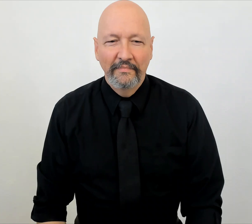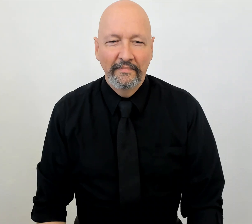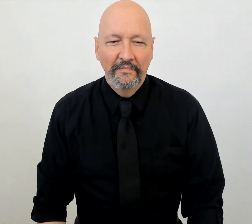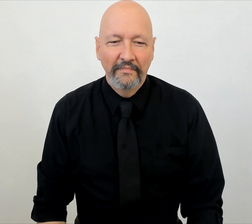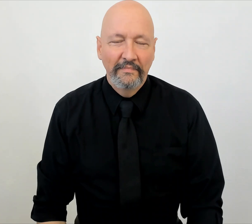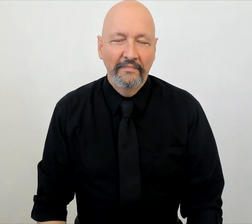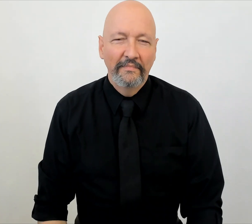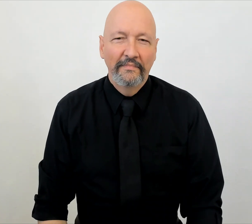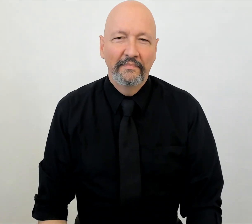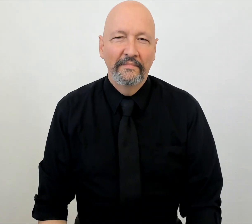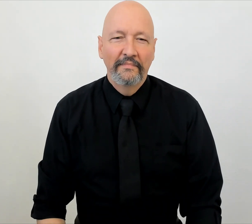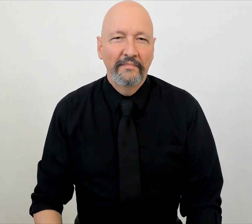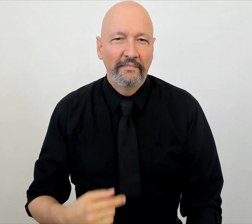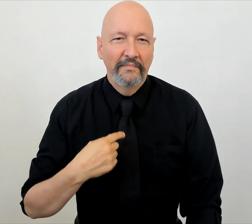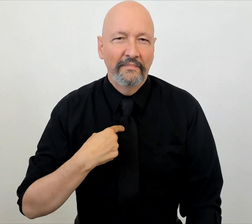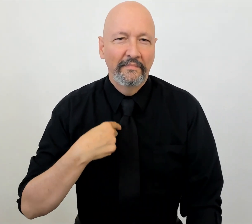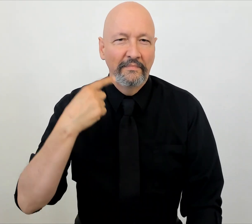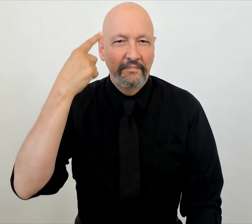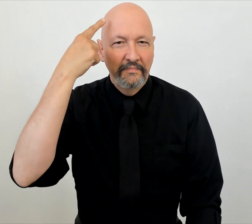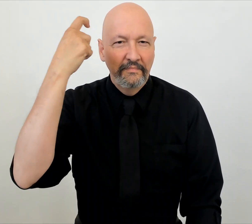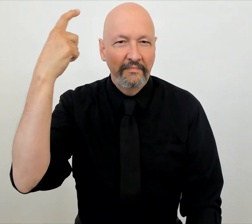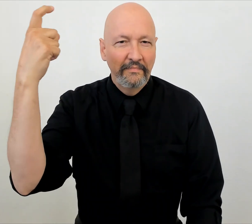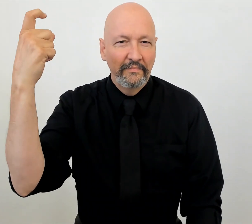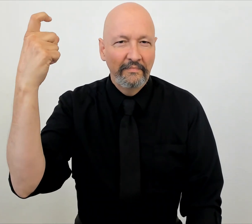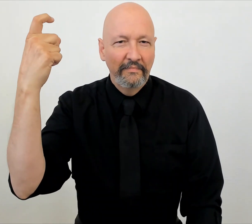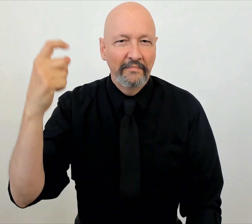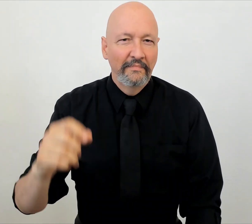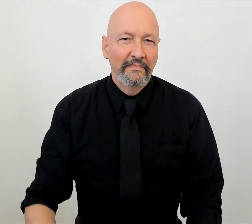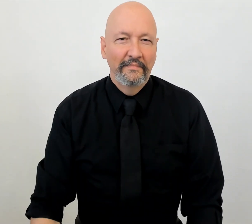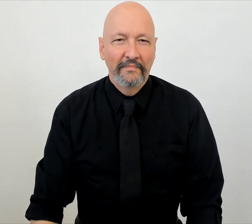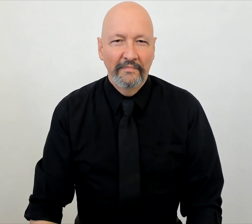There is no need to sign "had" when signing I had a dream.